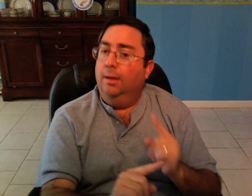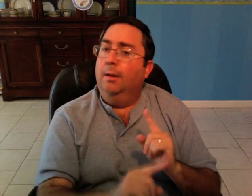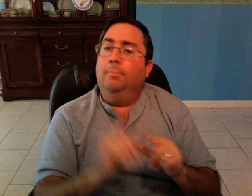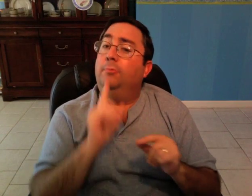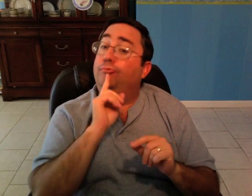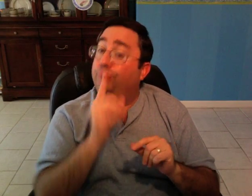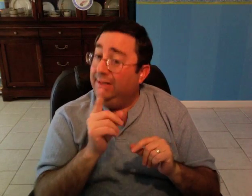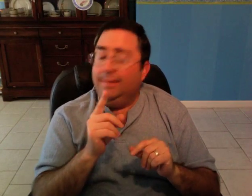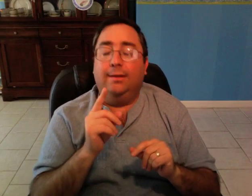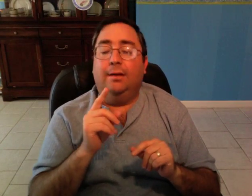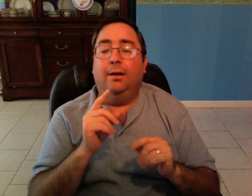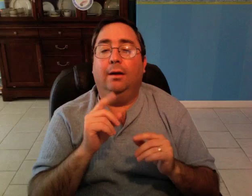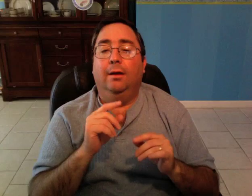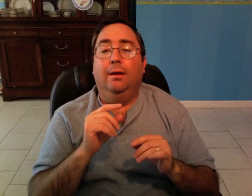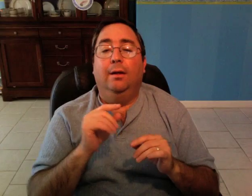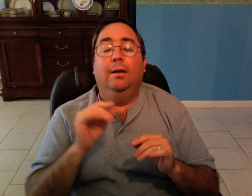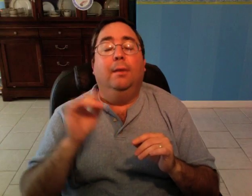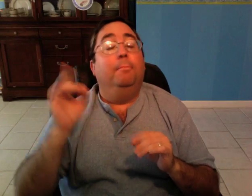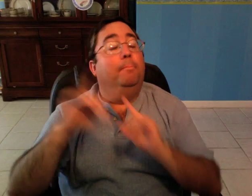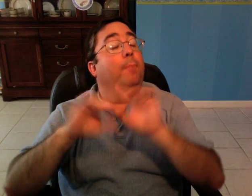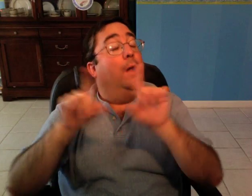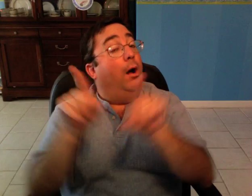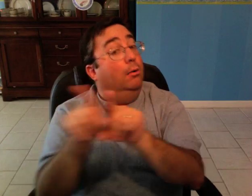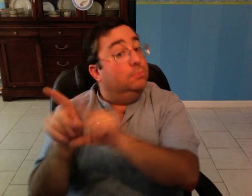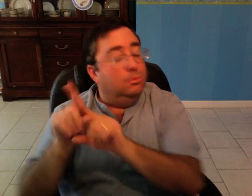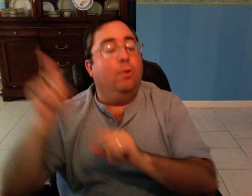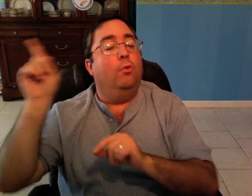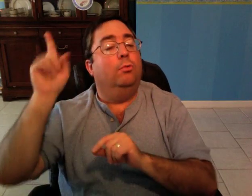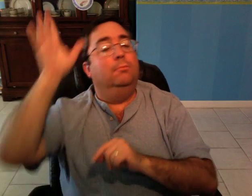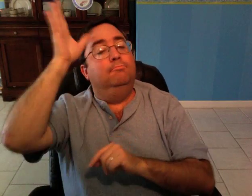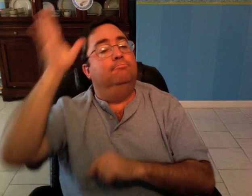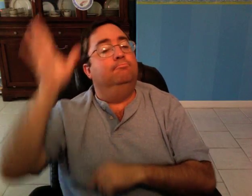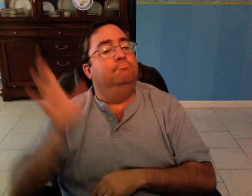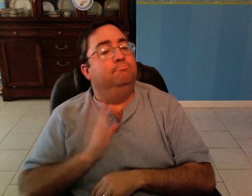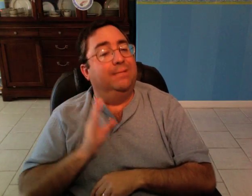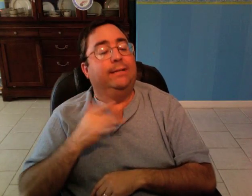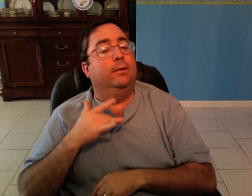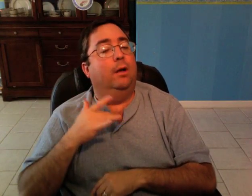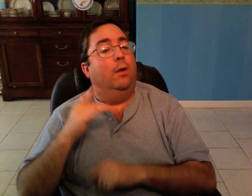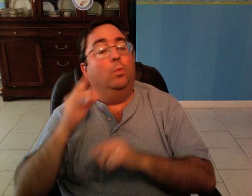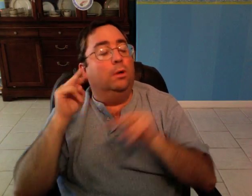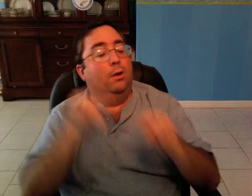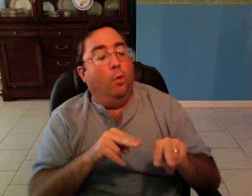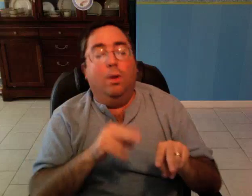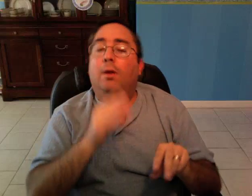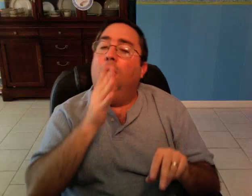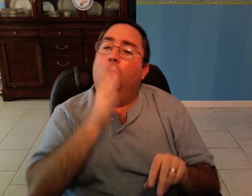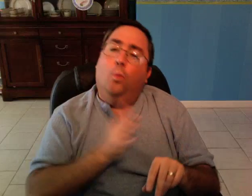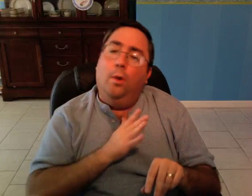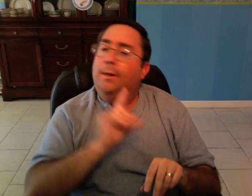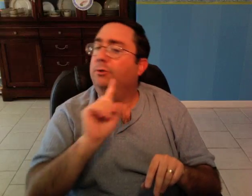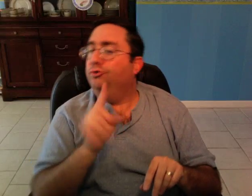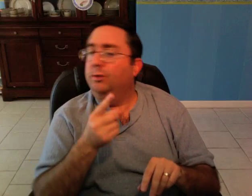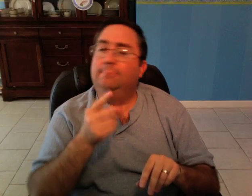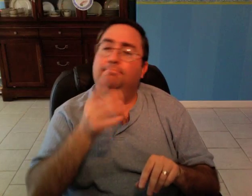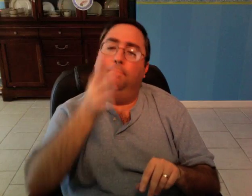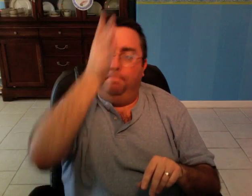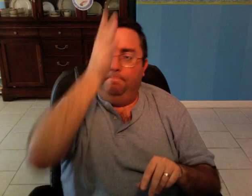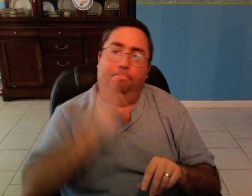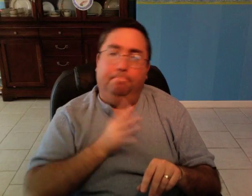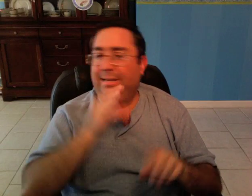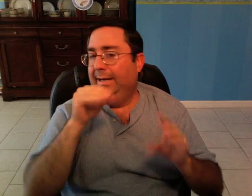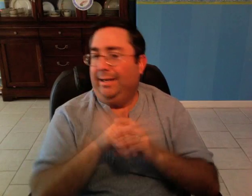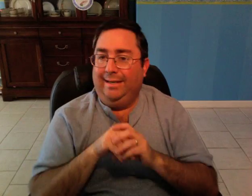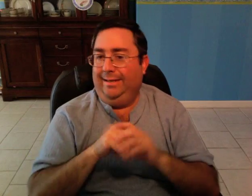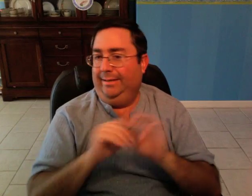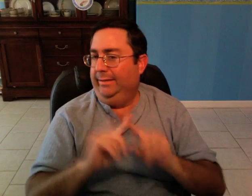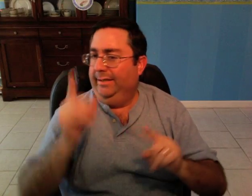But also, men tend to look at women as being